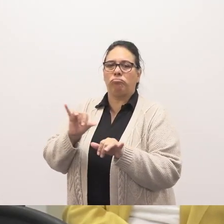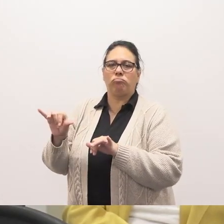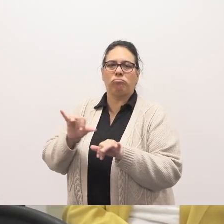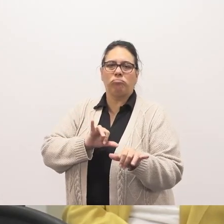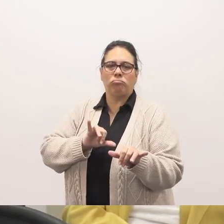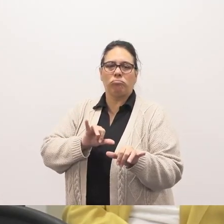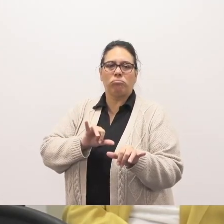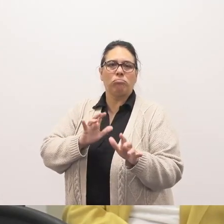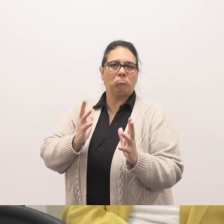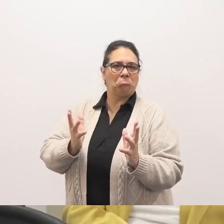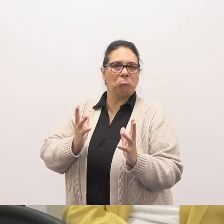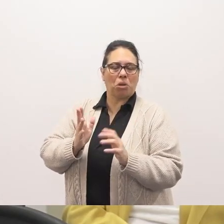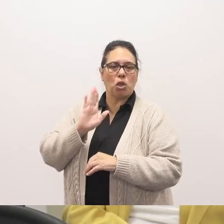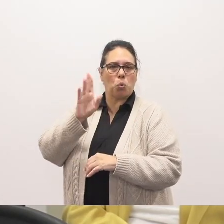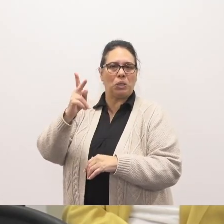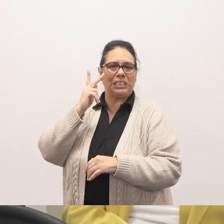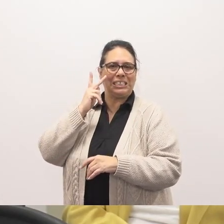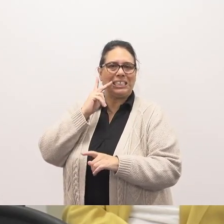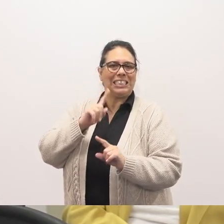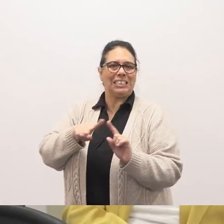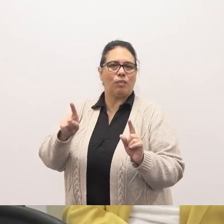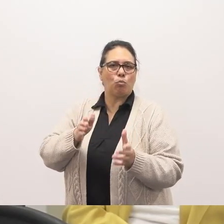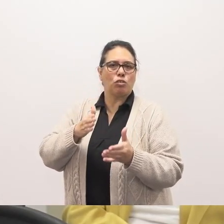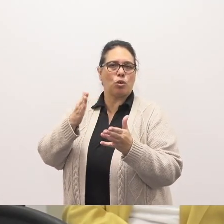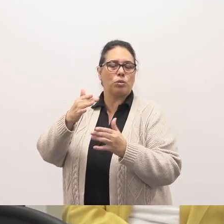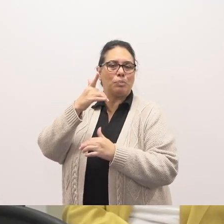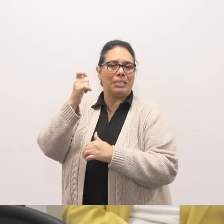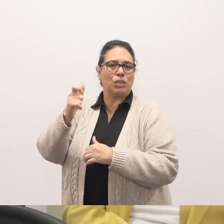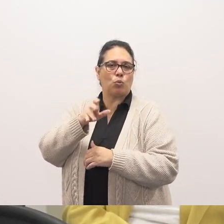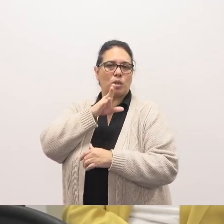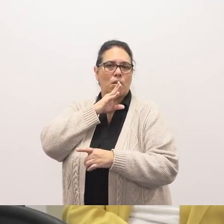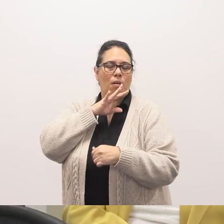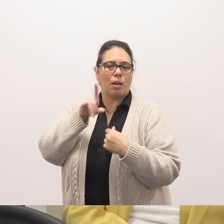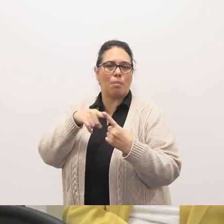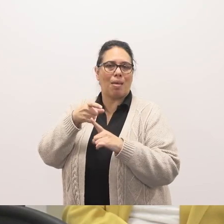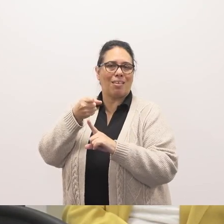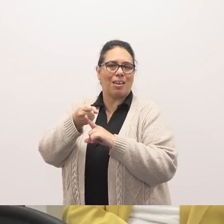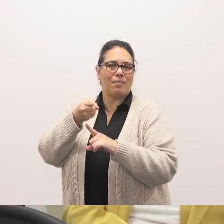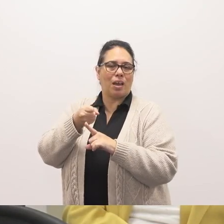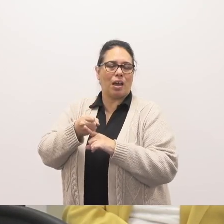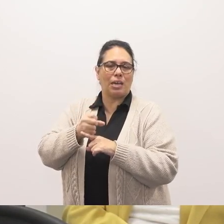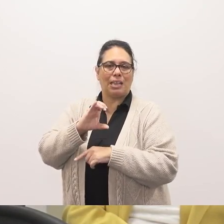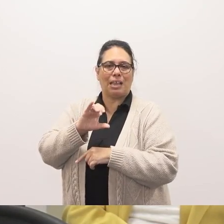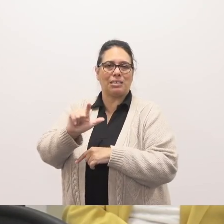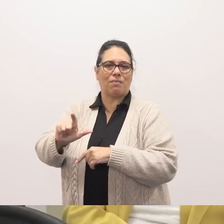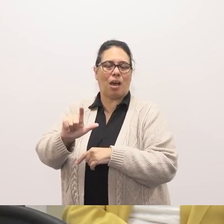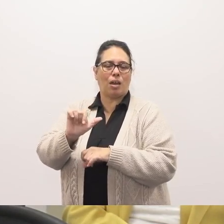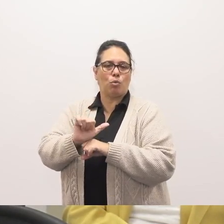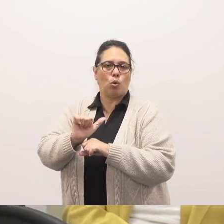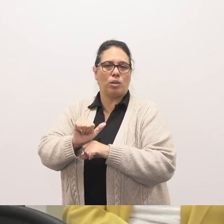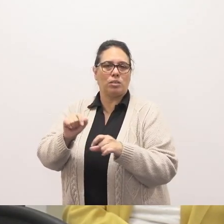You're gonna see different proposals because we're talking about the impacts on classified employees versus certificated.